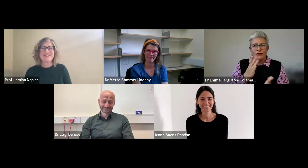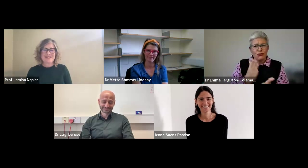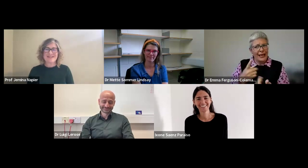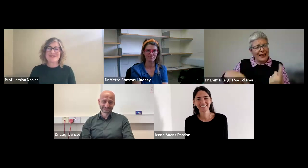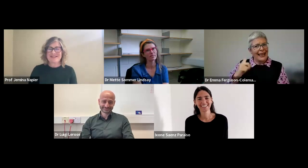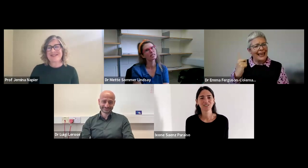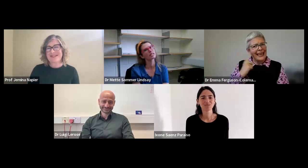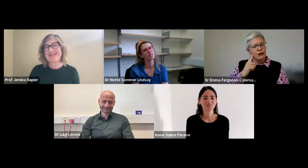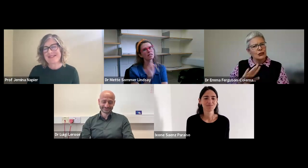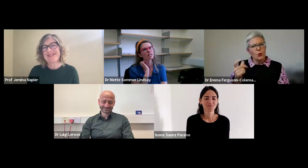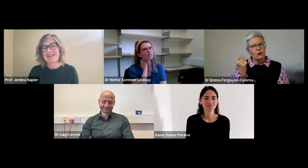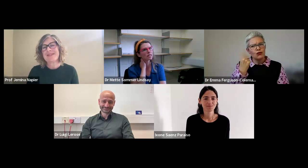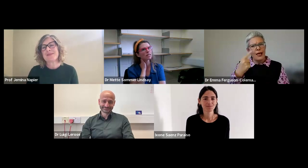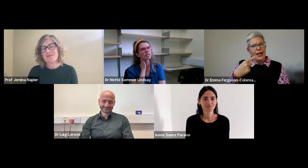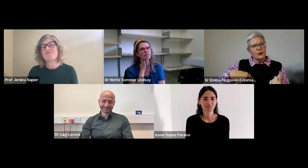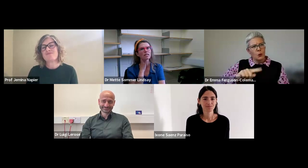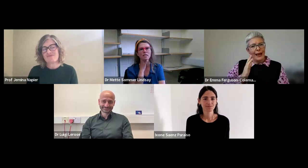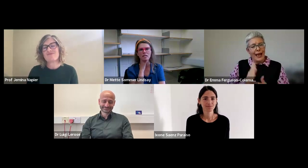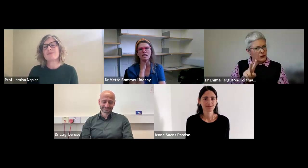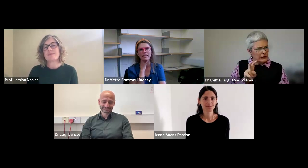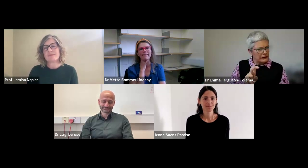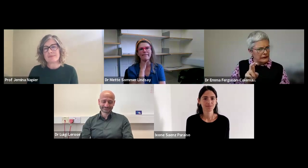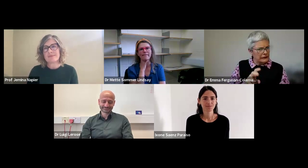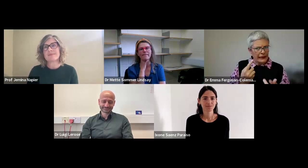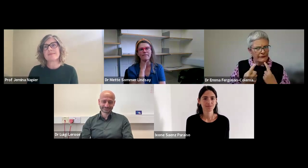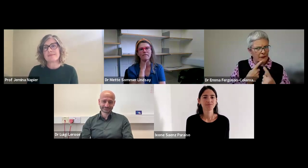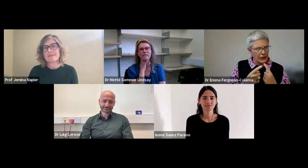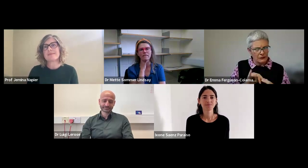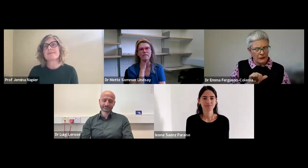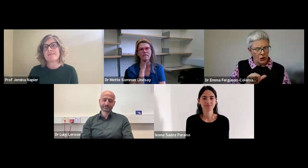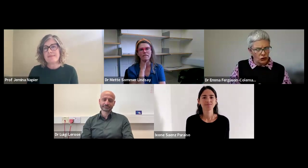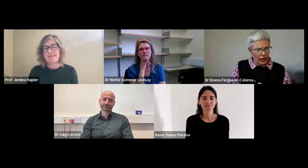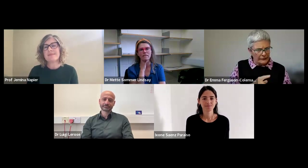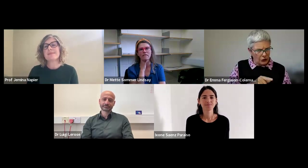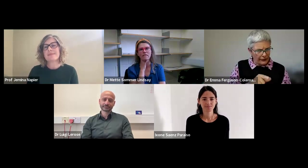those simple errors that we experience all the time, that hearing people don't realize that